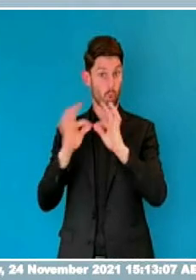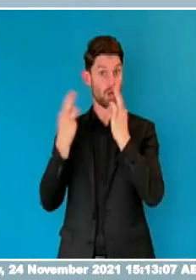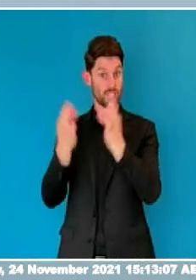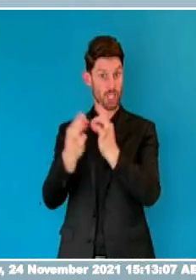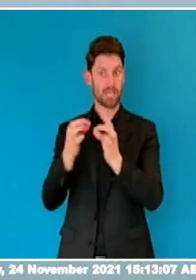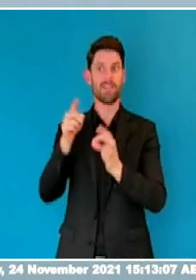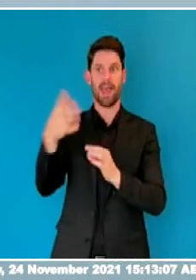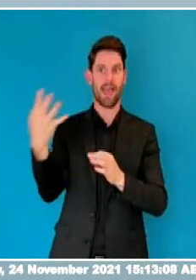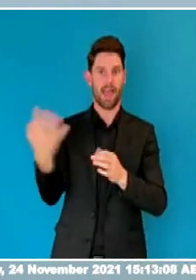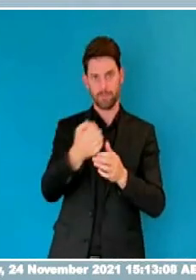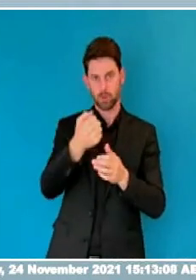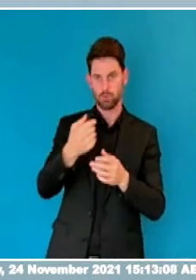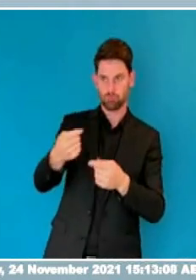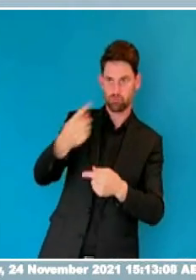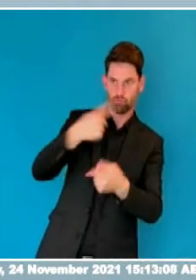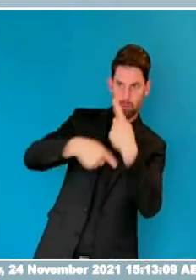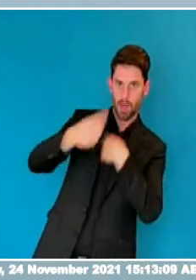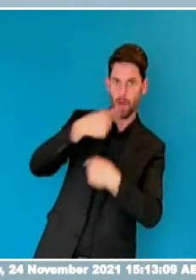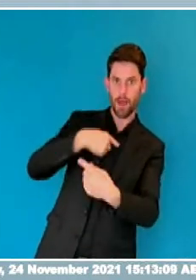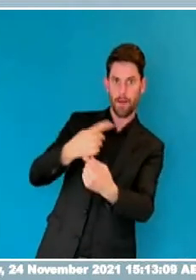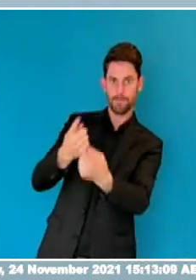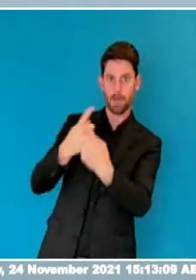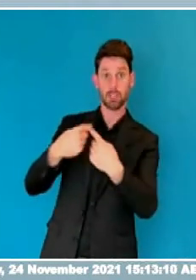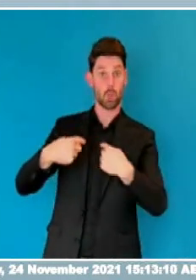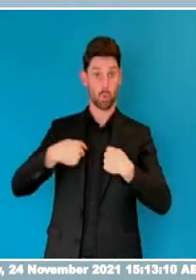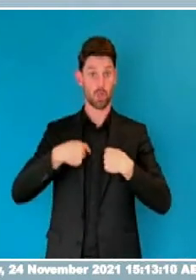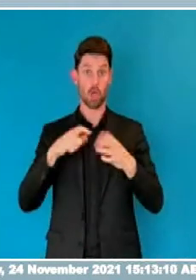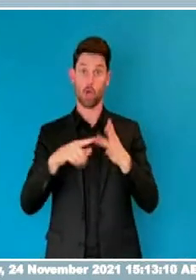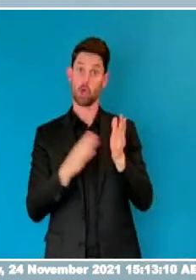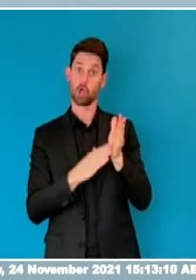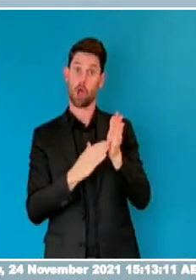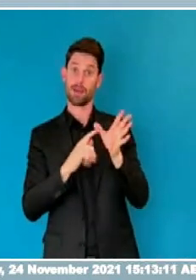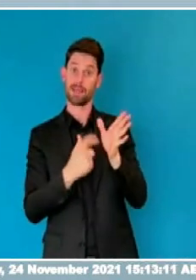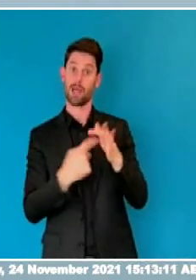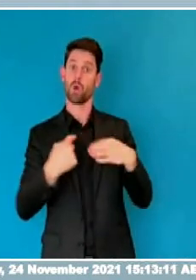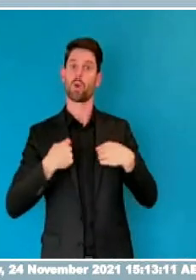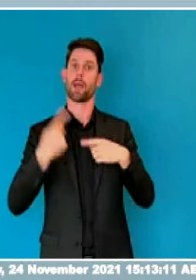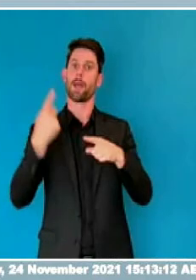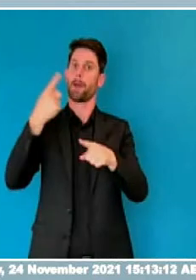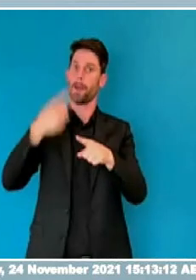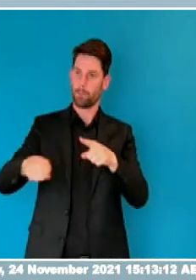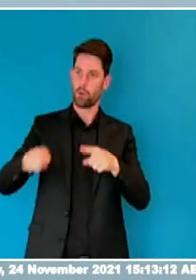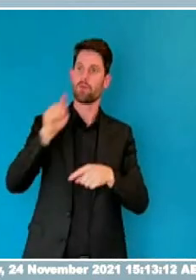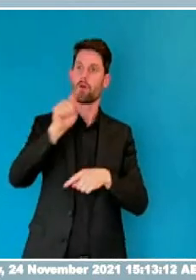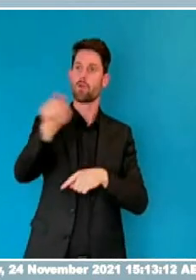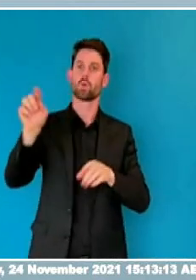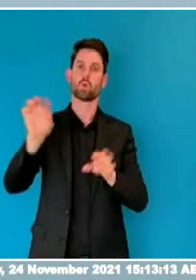Comcare approves those workplace rehabilitation providers in that scheme.